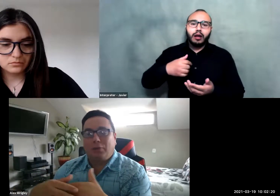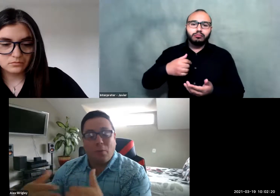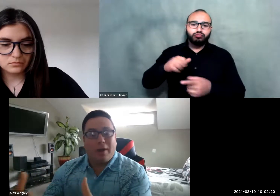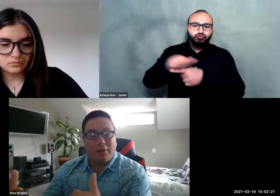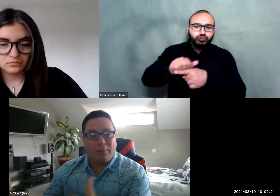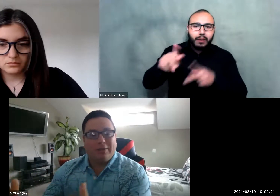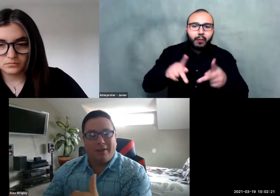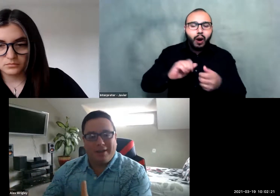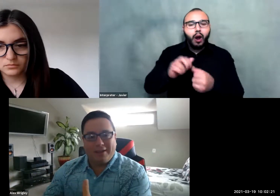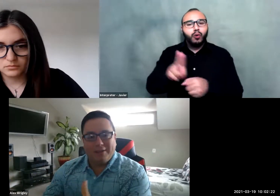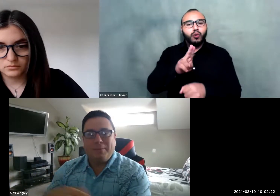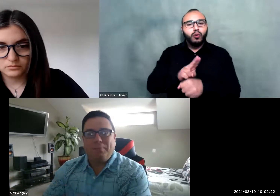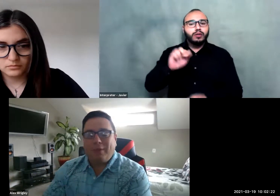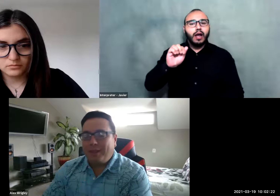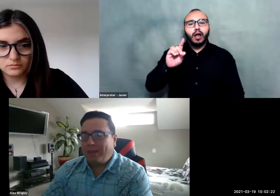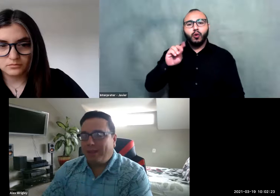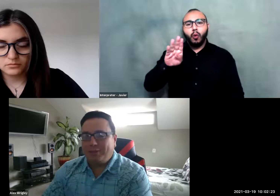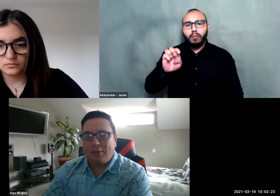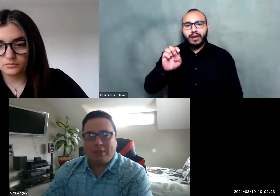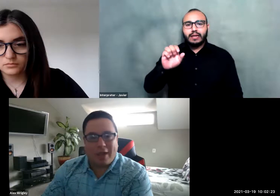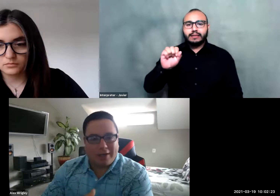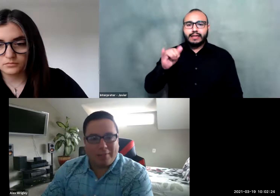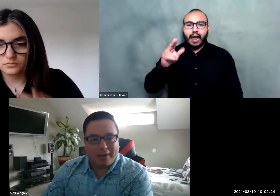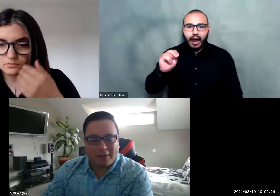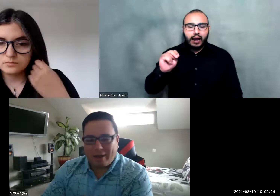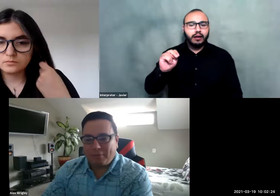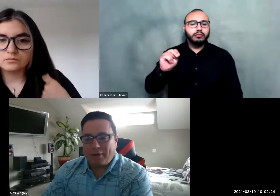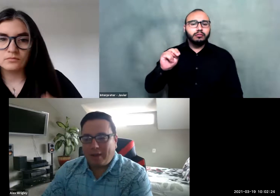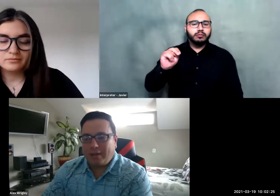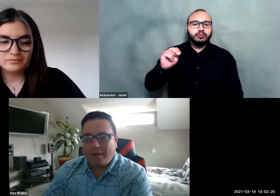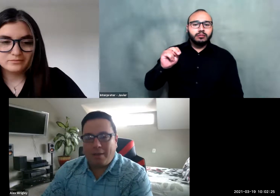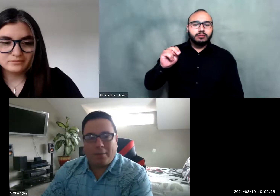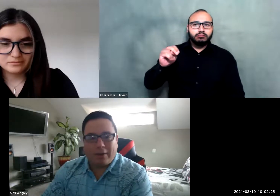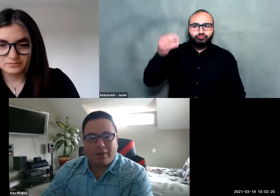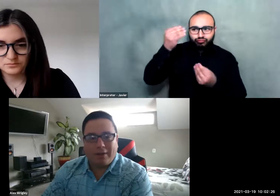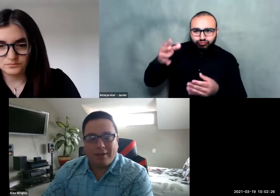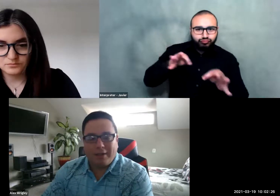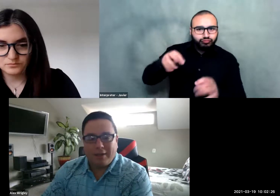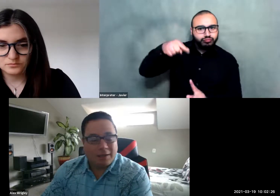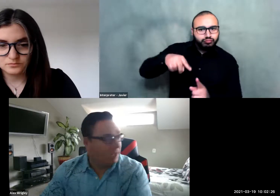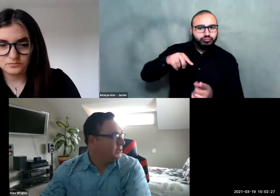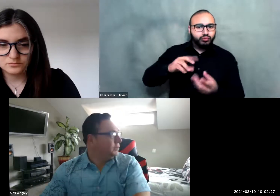learn what Adobe Sign is. And so delighted to be here. Happy Friday. I'm up here in not so